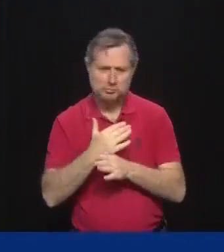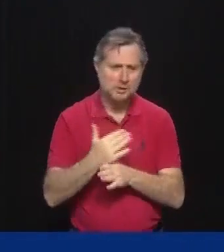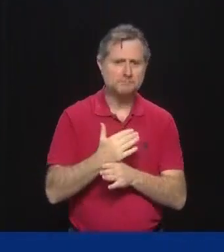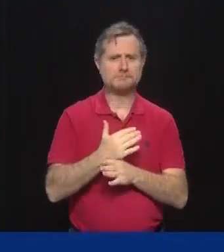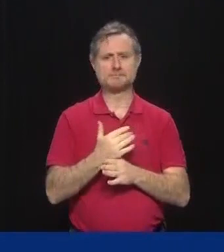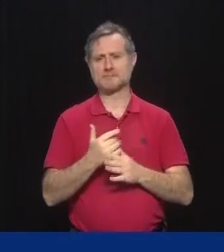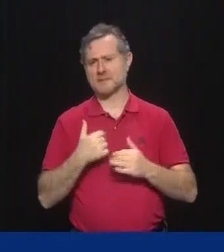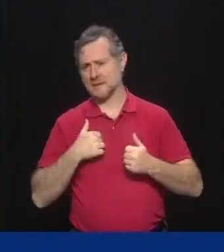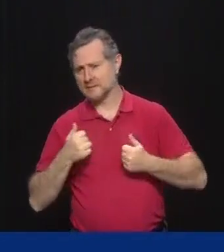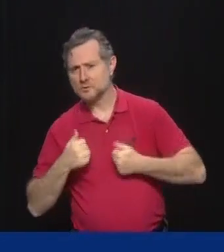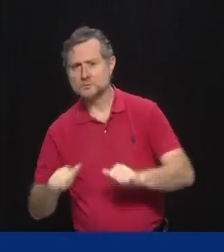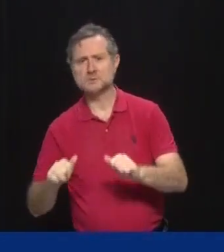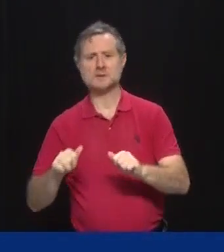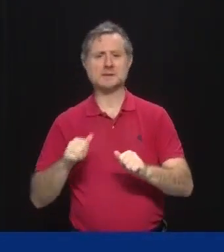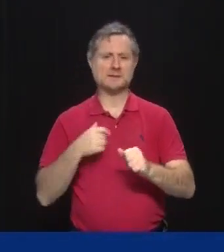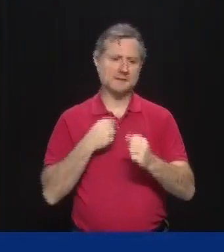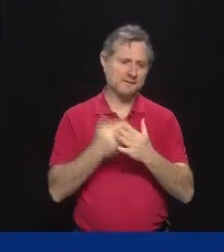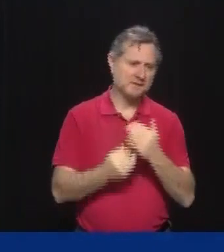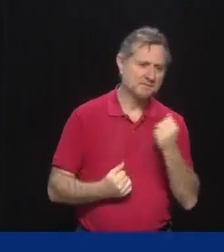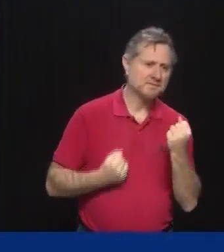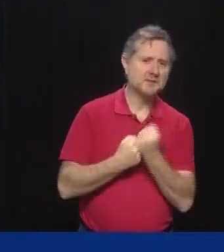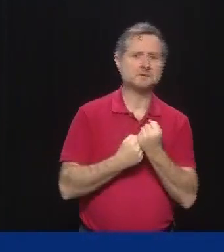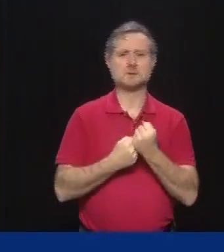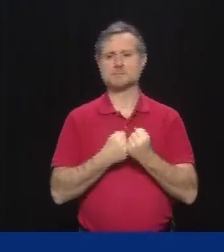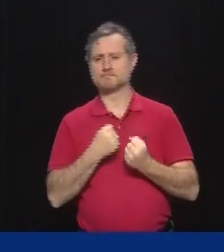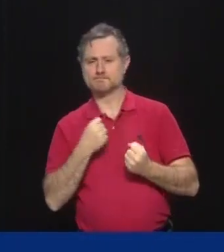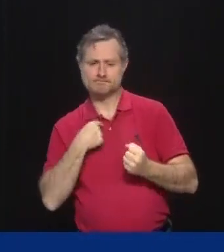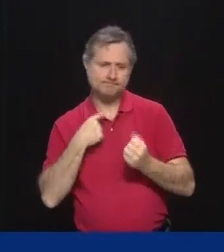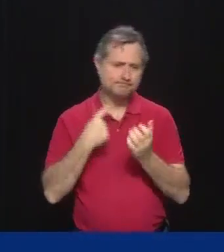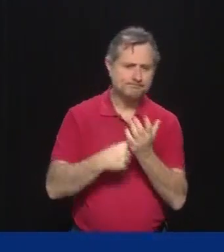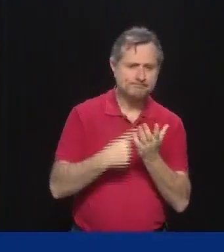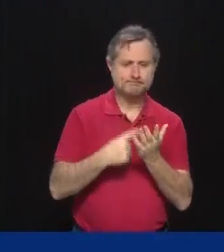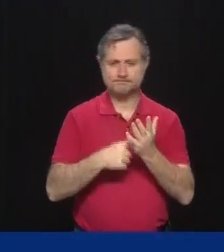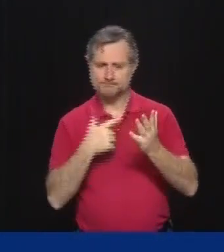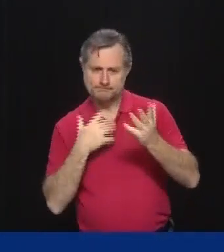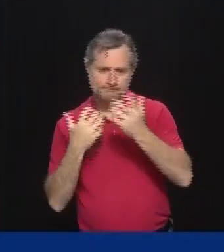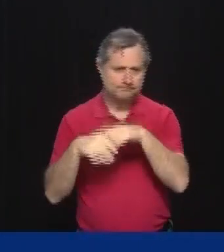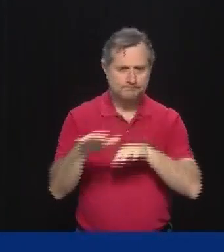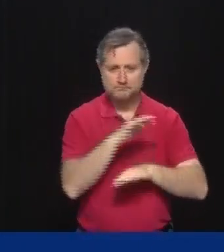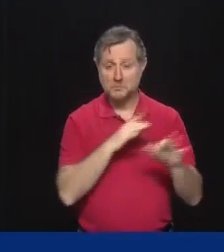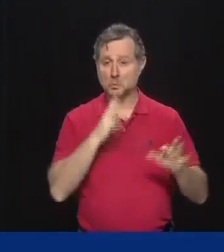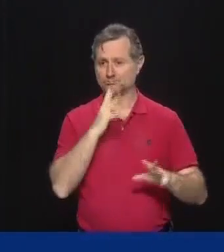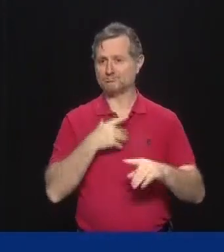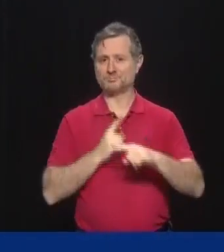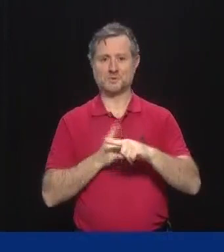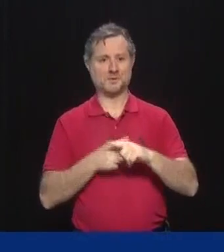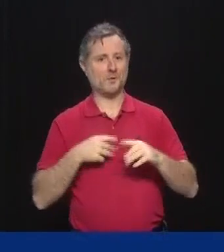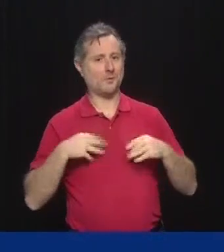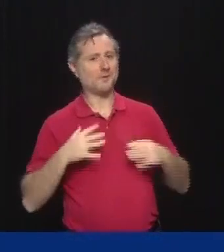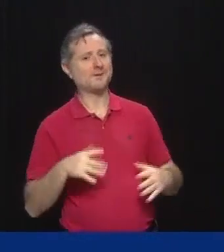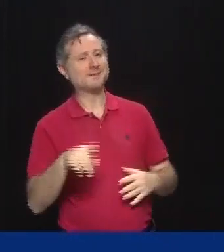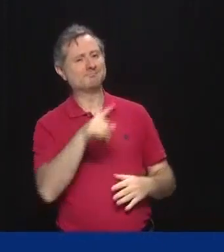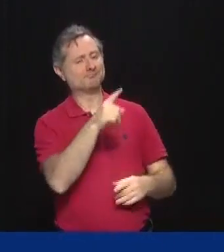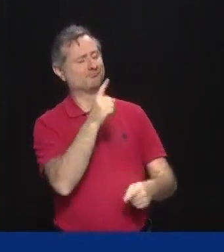THE BILLS KNOW THERE IS A COMMITMENT, A SHARED EFFORT TO FINANCE THIS AND THOSE ARE THE DETAILS BEING WORKED OUT.